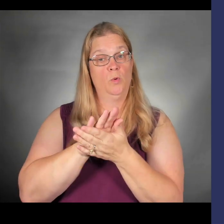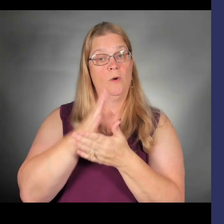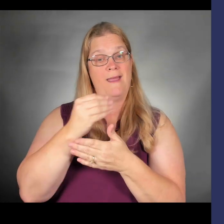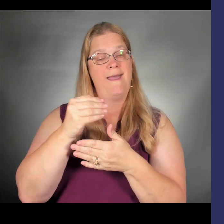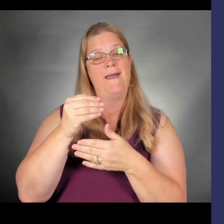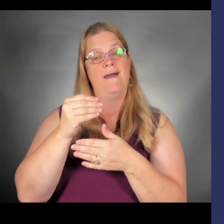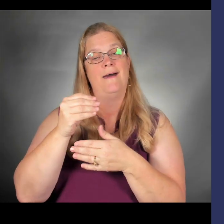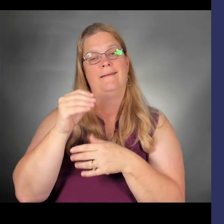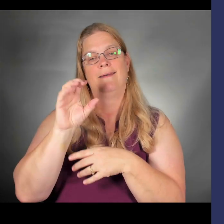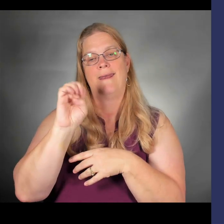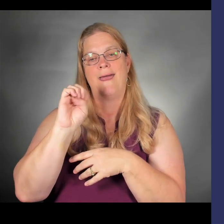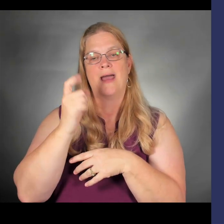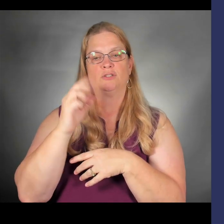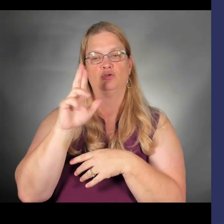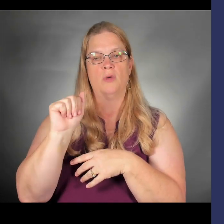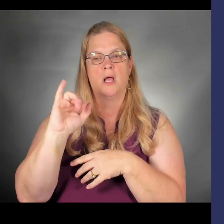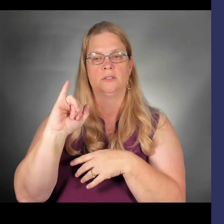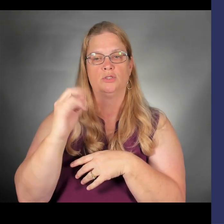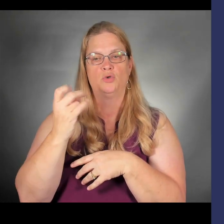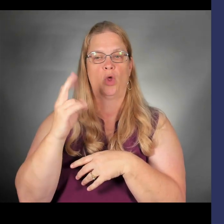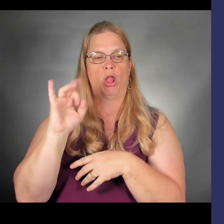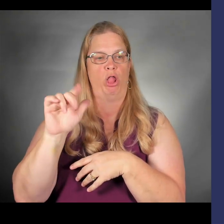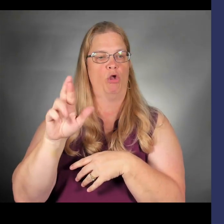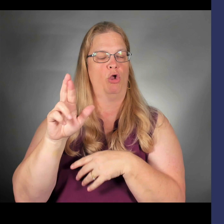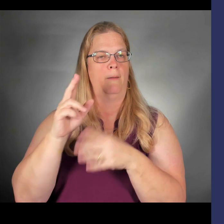Positive connections to school and extracurricular